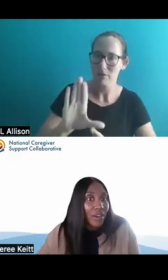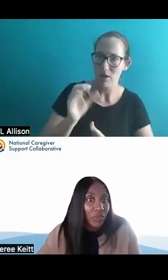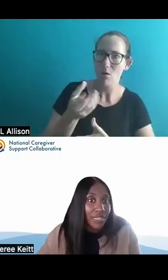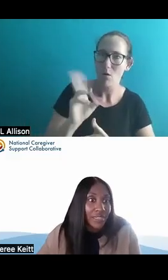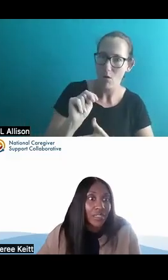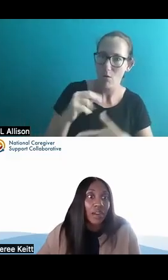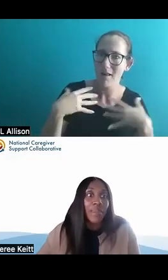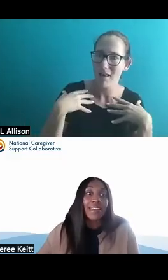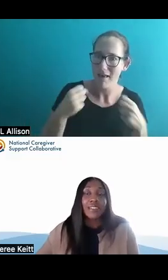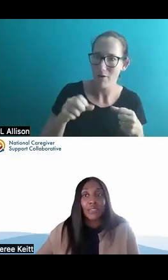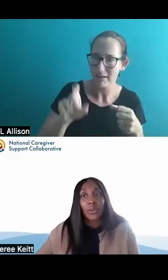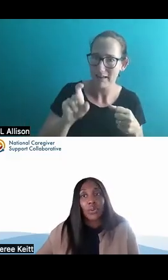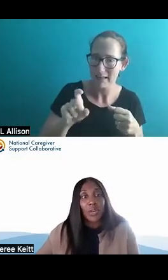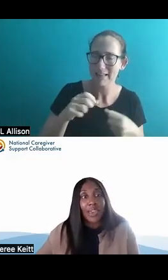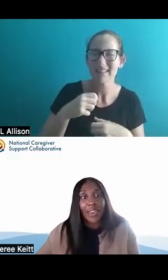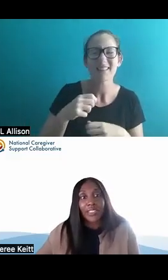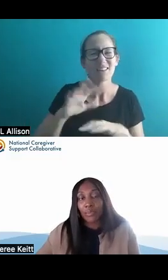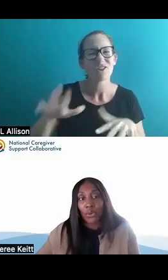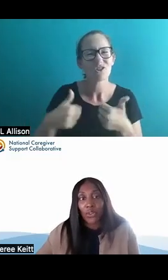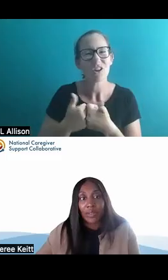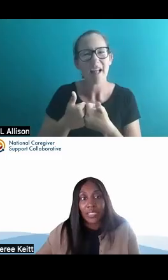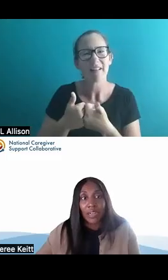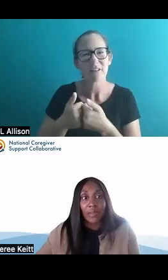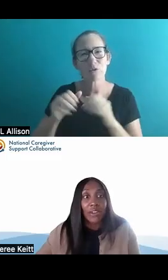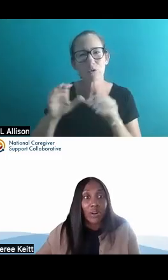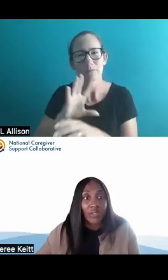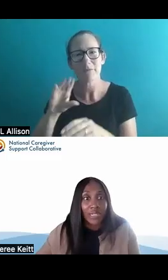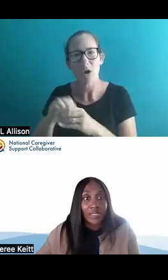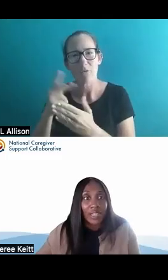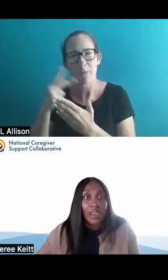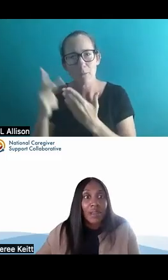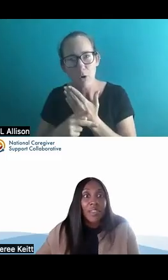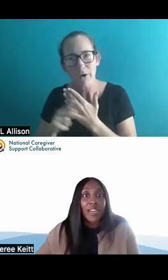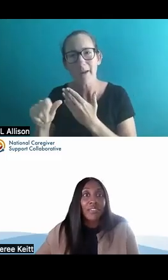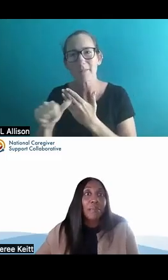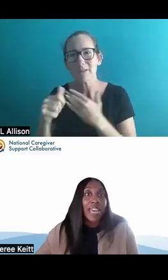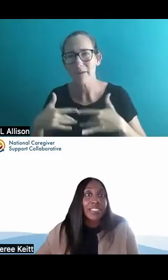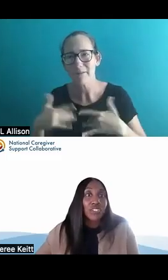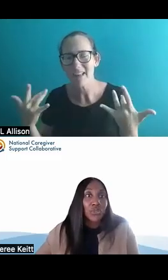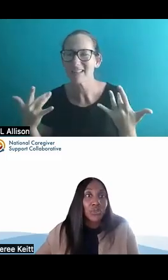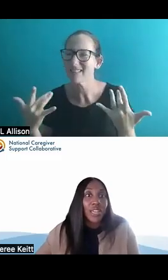health needs, making it difficult to engage in programs and/or events and if they manage to